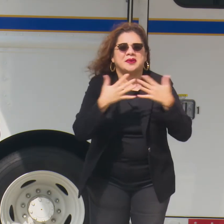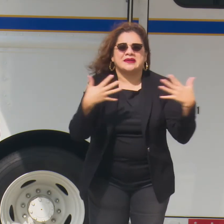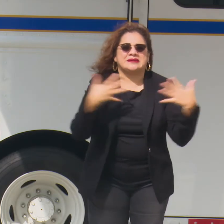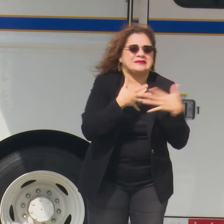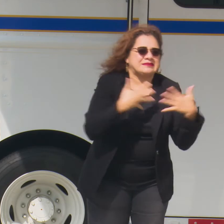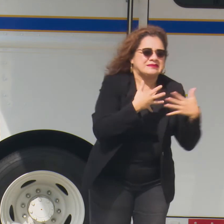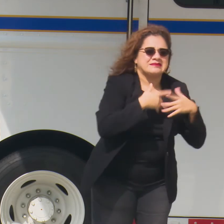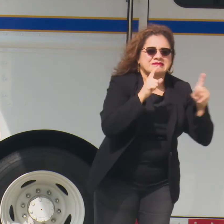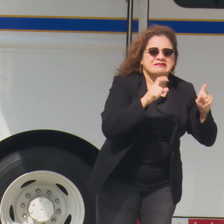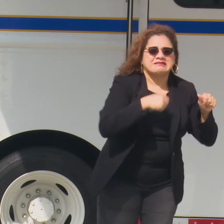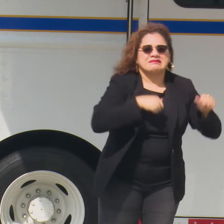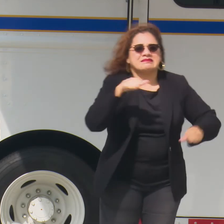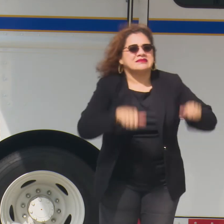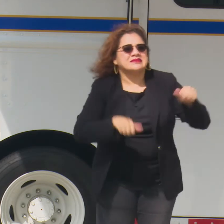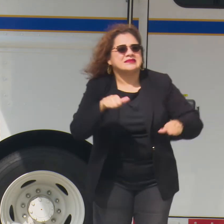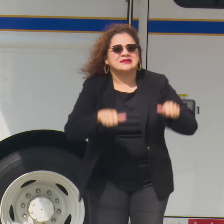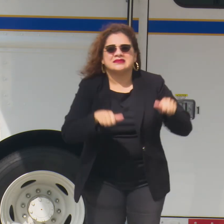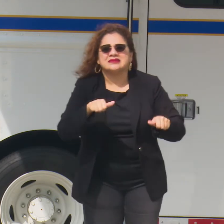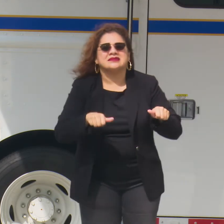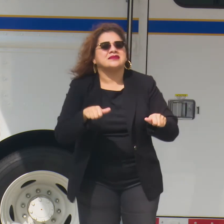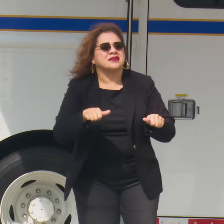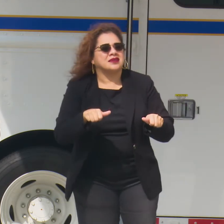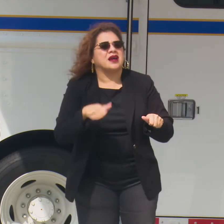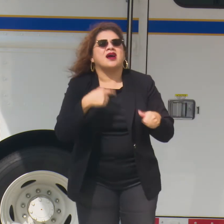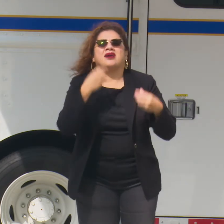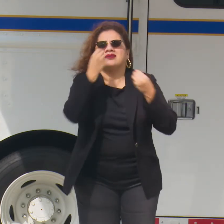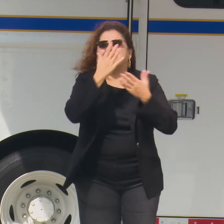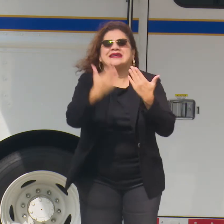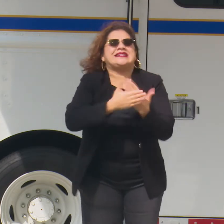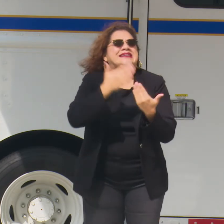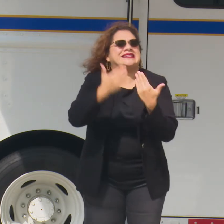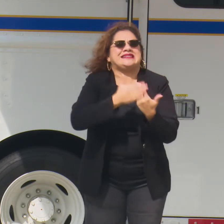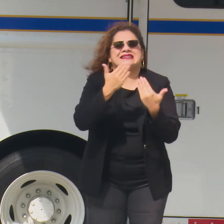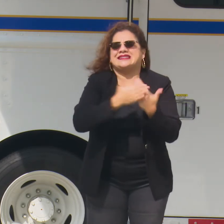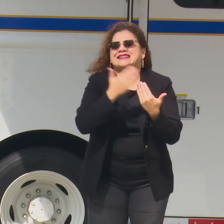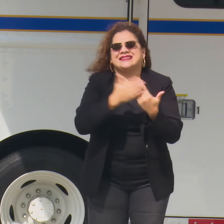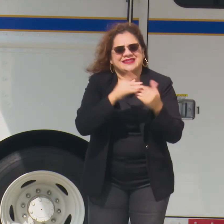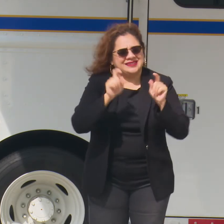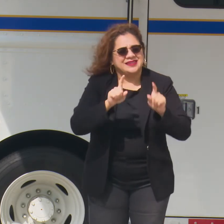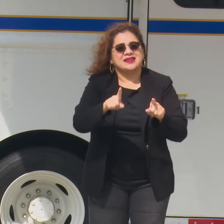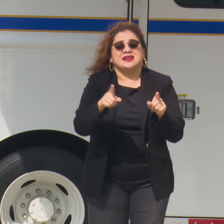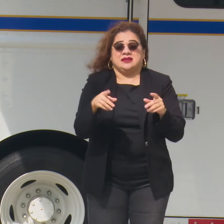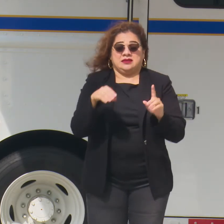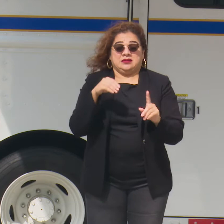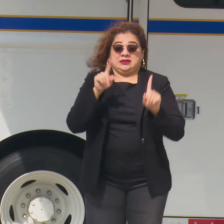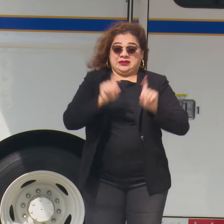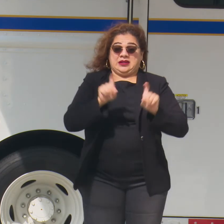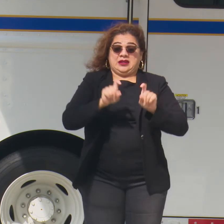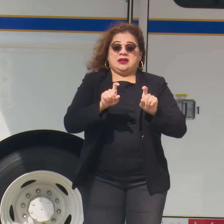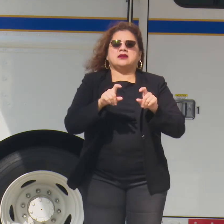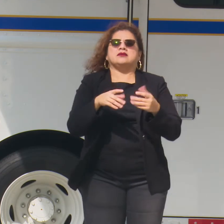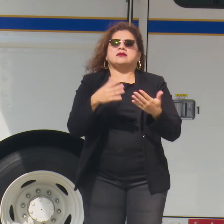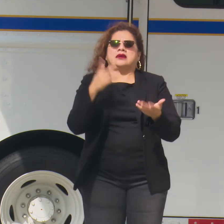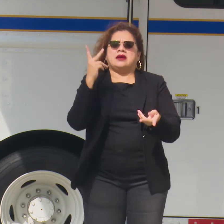share about how easy it is to be tested. So testing is critical in preventing the spread of COVID-19 and we're so pleased that we're going to